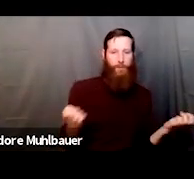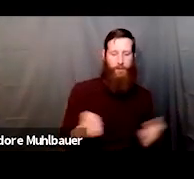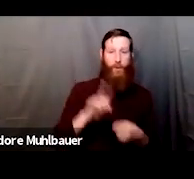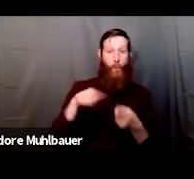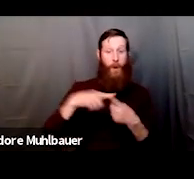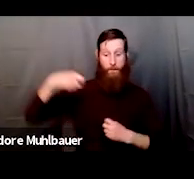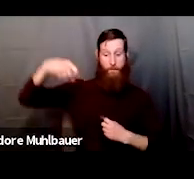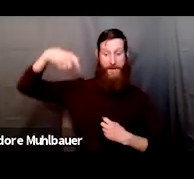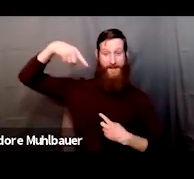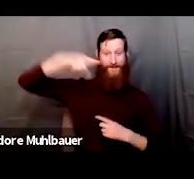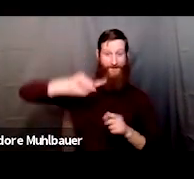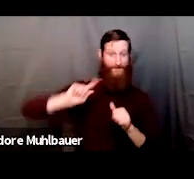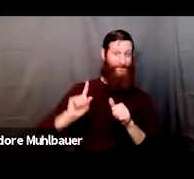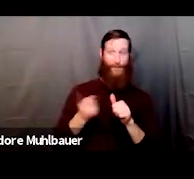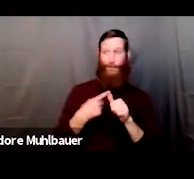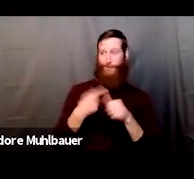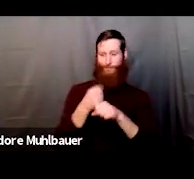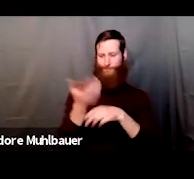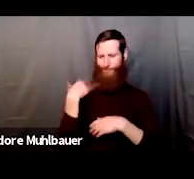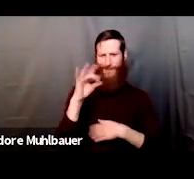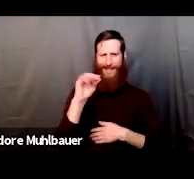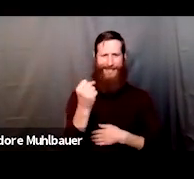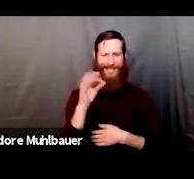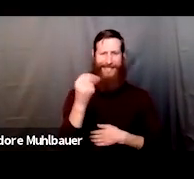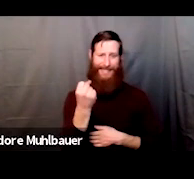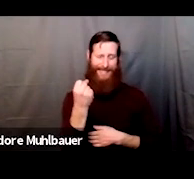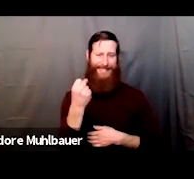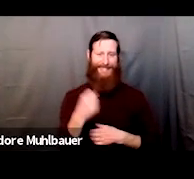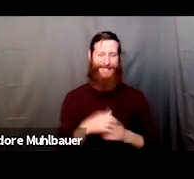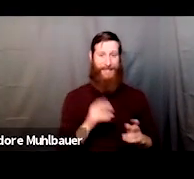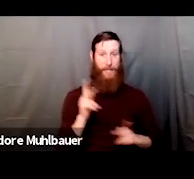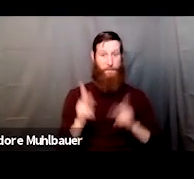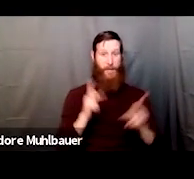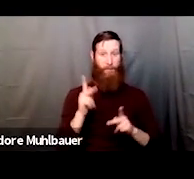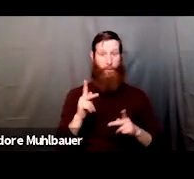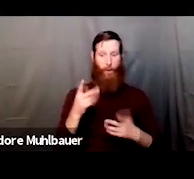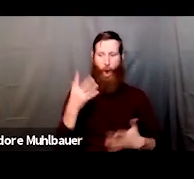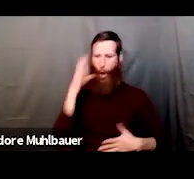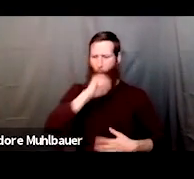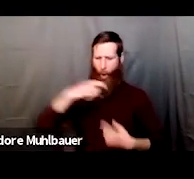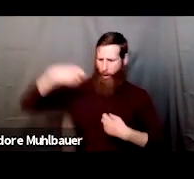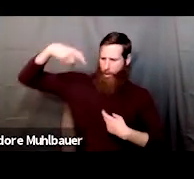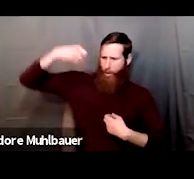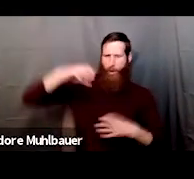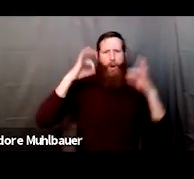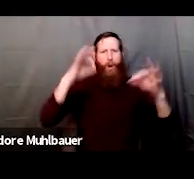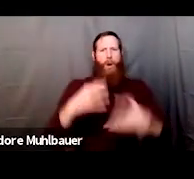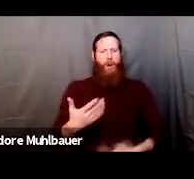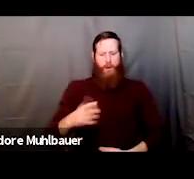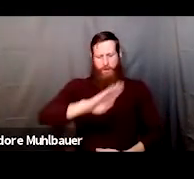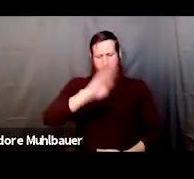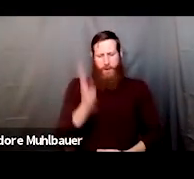When beacons were first created, back in the 80's or 90's. People assumed that would no longer be avalanche fatalities.